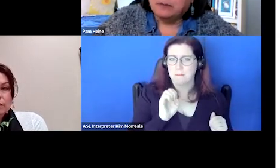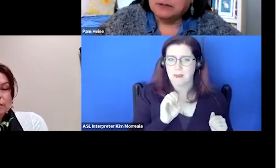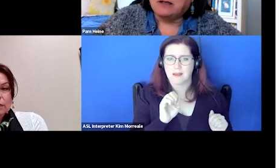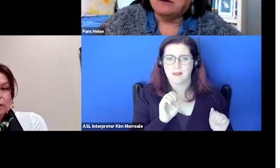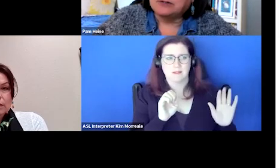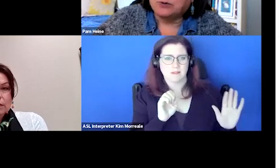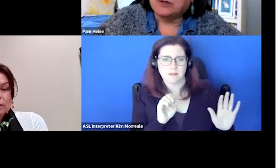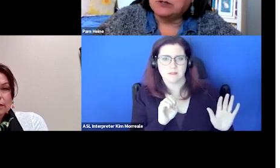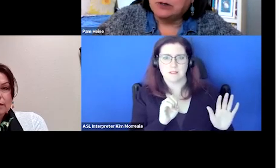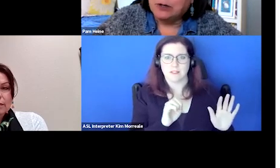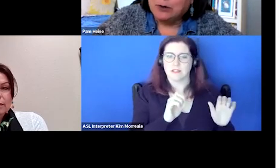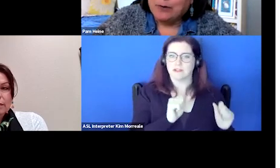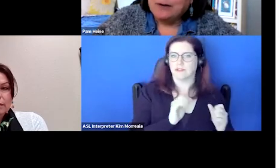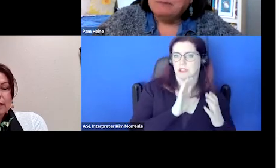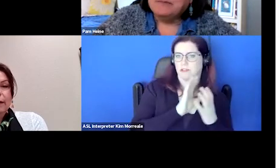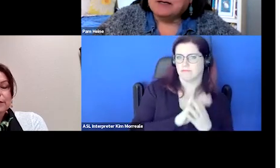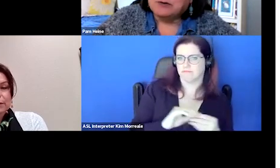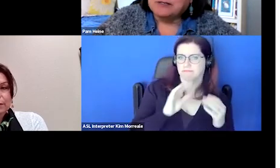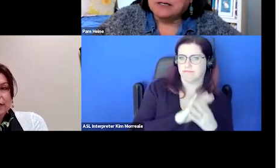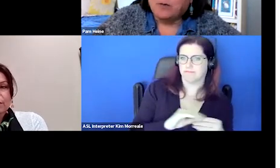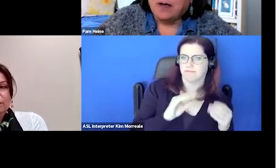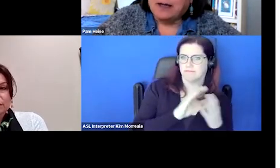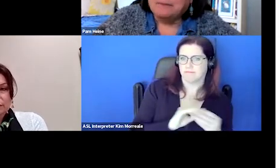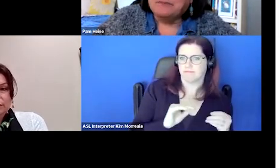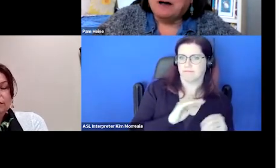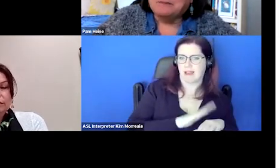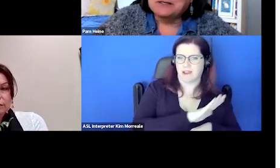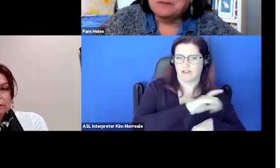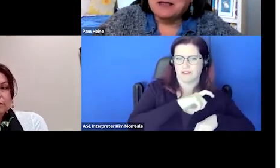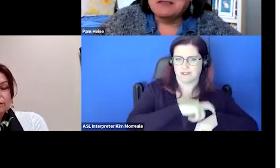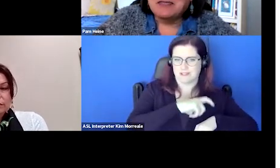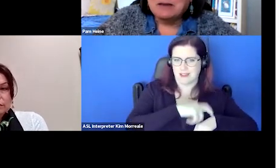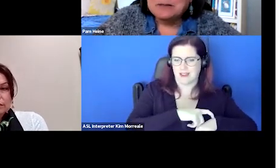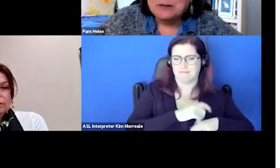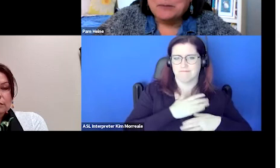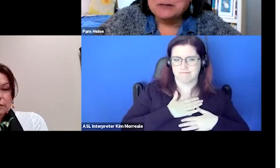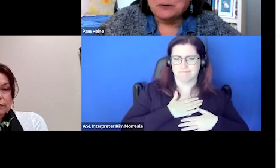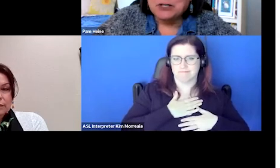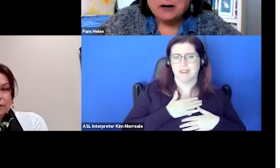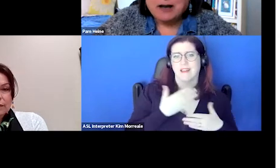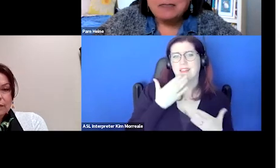to be able to tell her story to you in a trusting way. So Mylene, thank you so much for sharing.